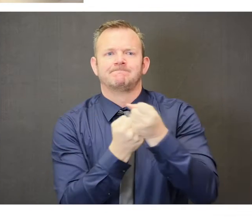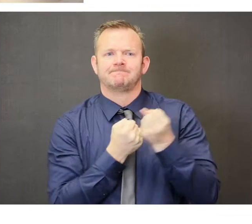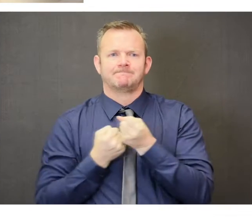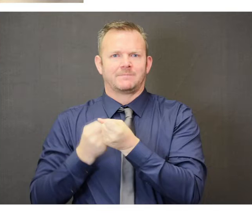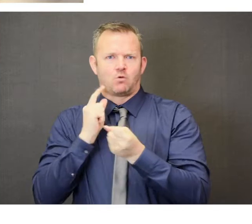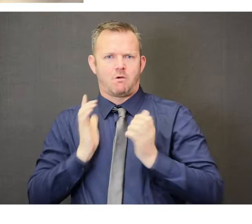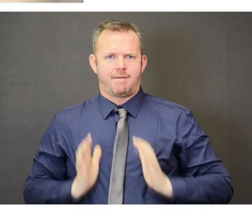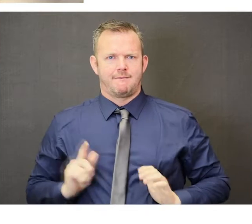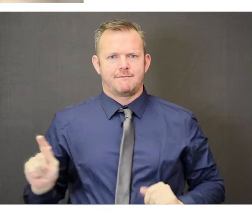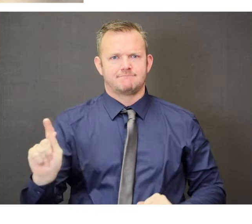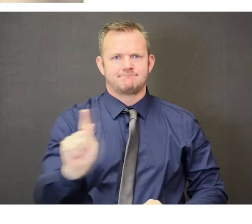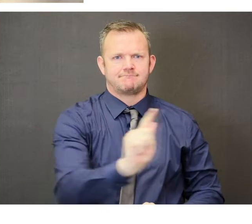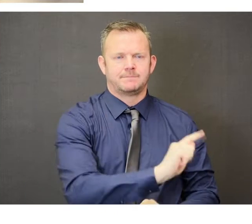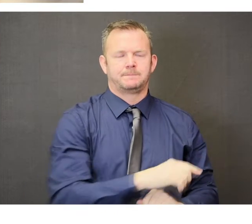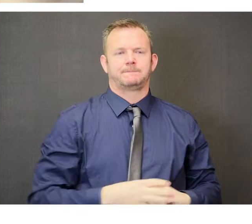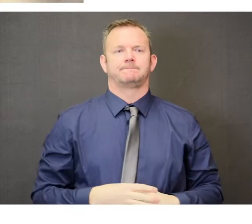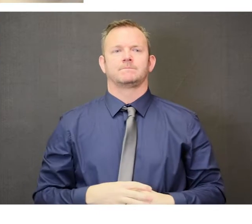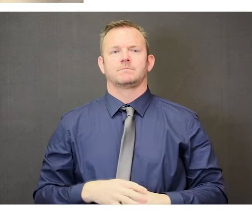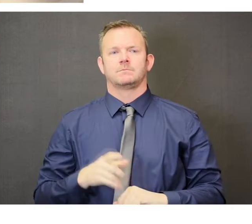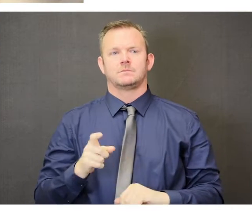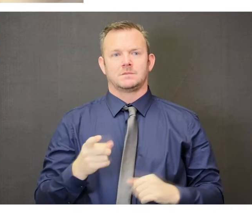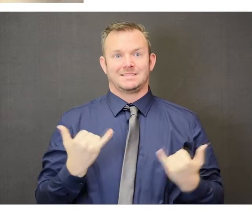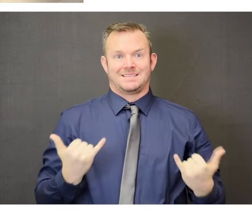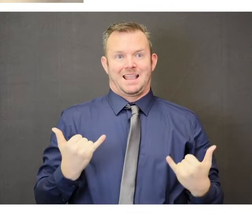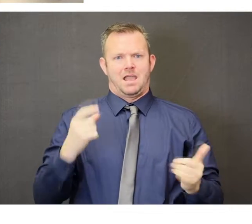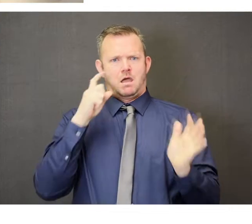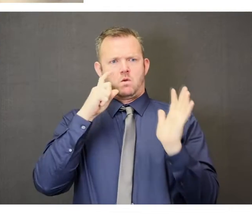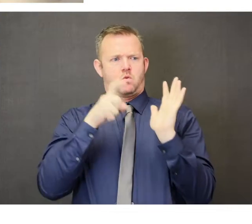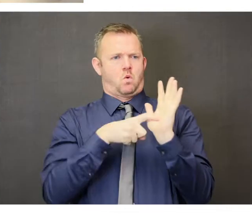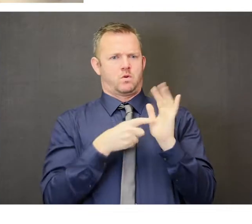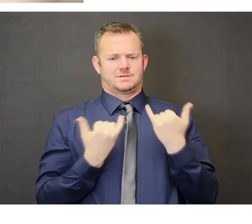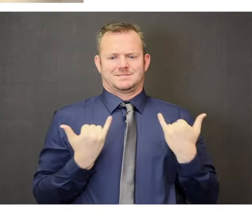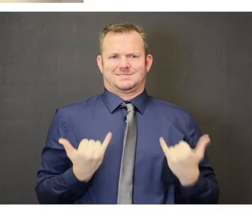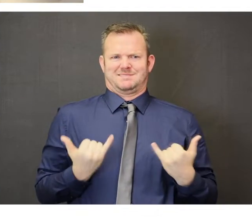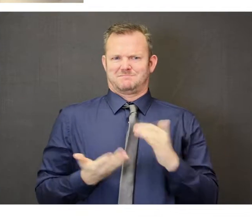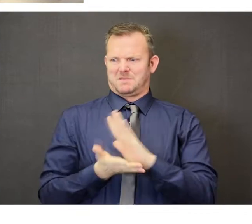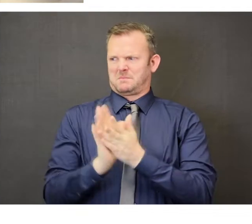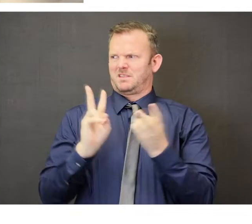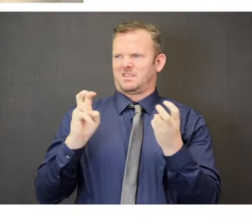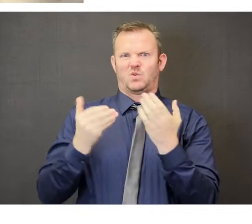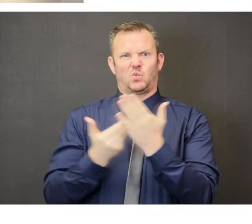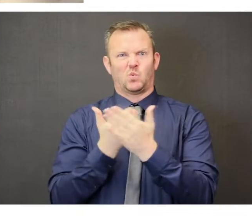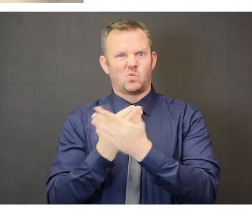What we're seeing today has become a new normal in a way where people are not able to leave their